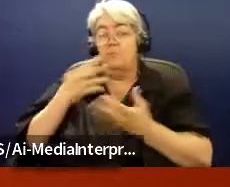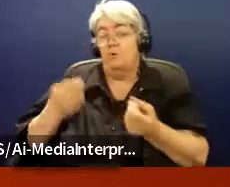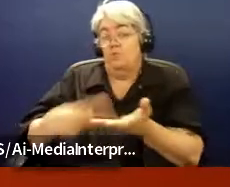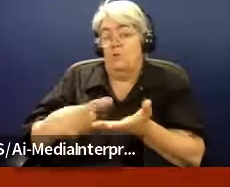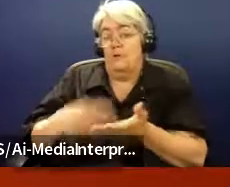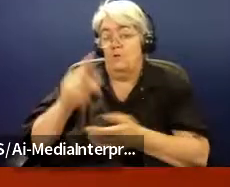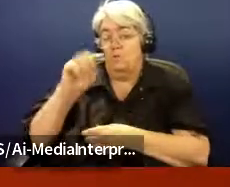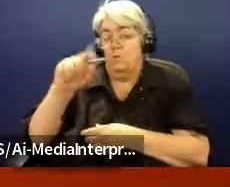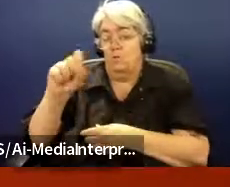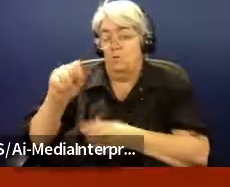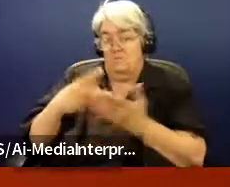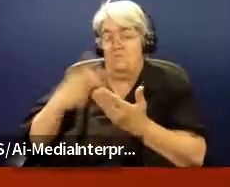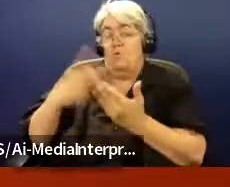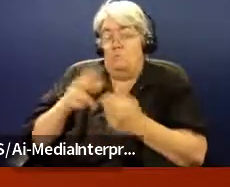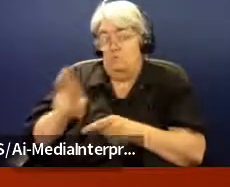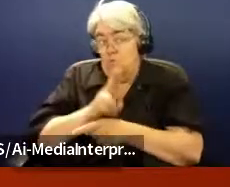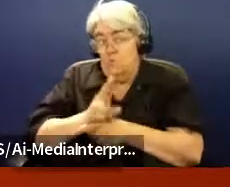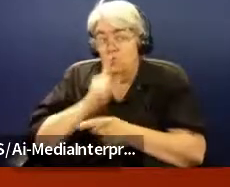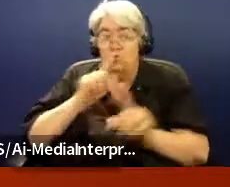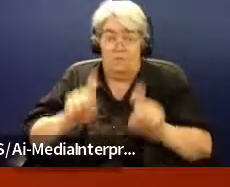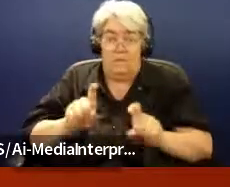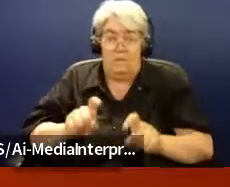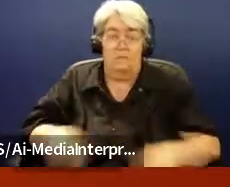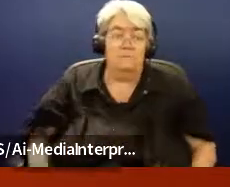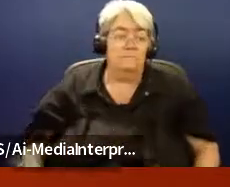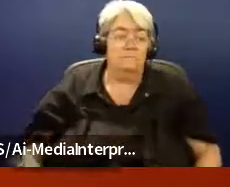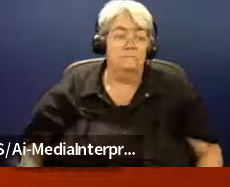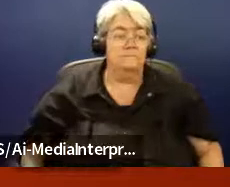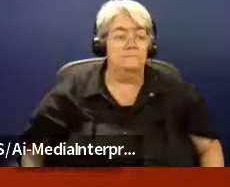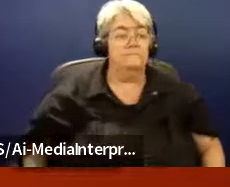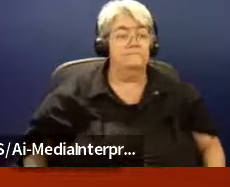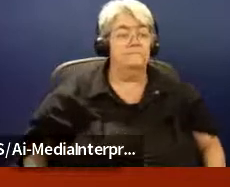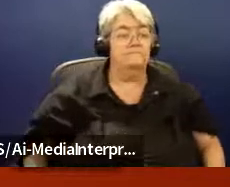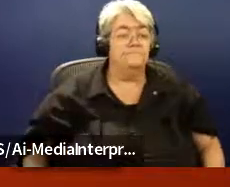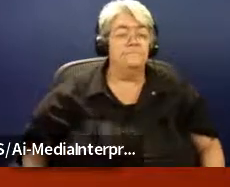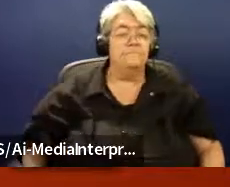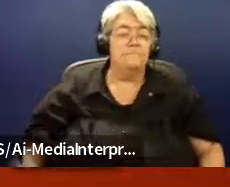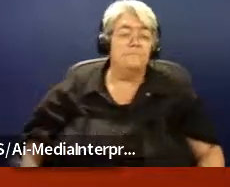techniques, we have using keyboard functionality, contrast testing, screen reader testing, lots of procedures and